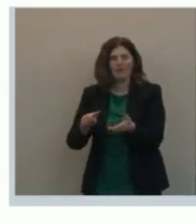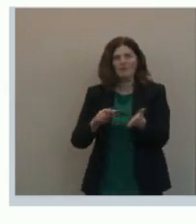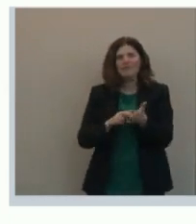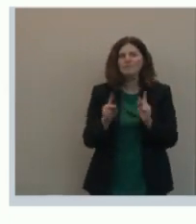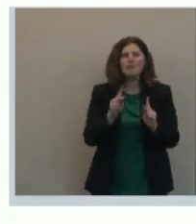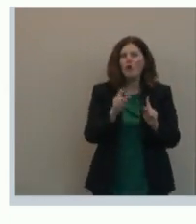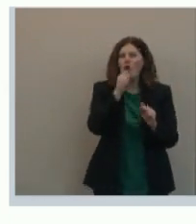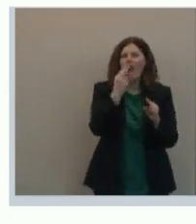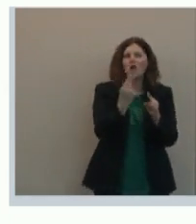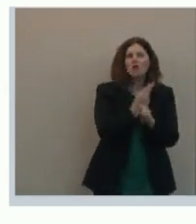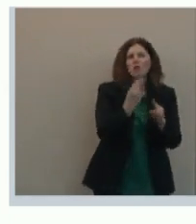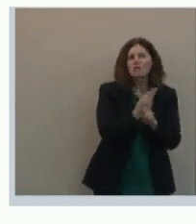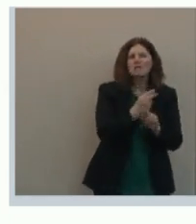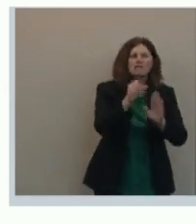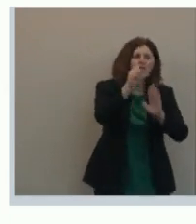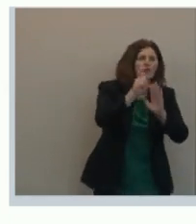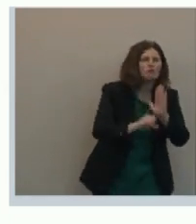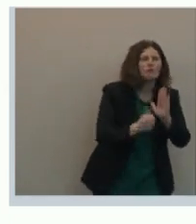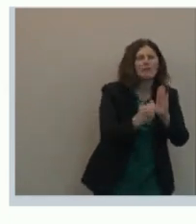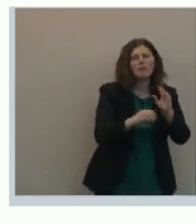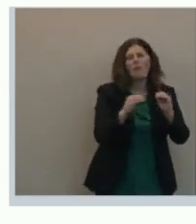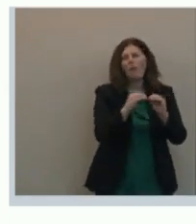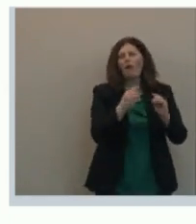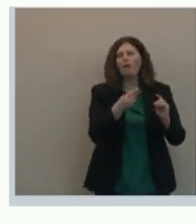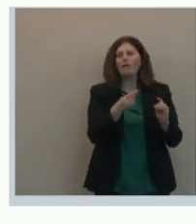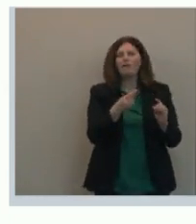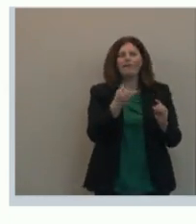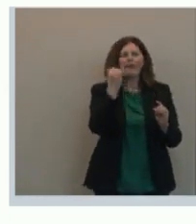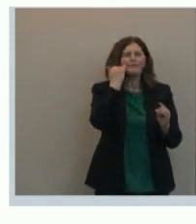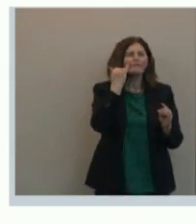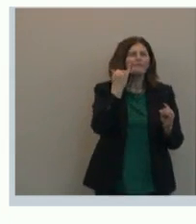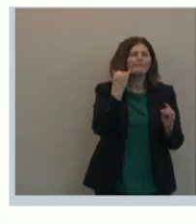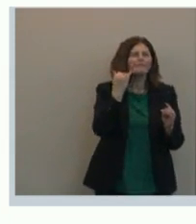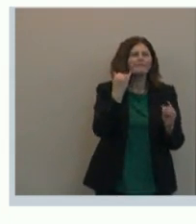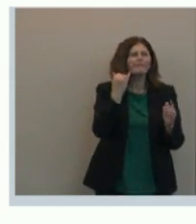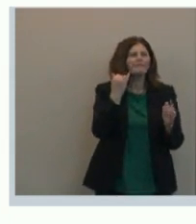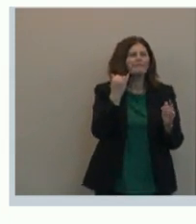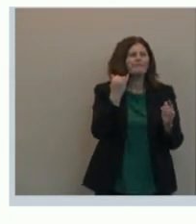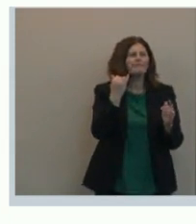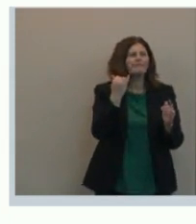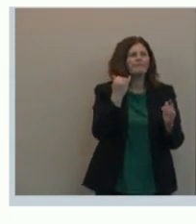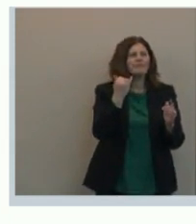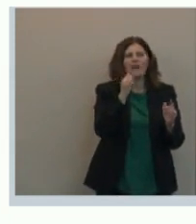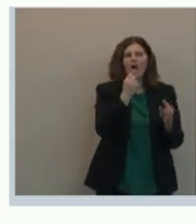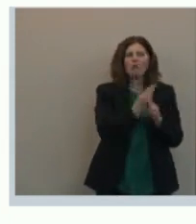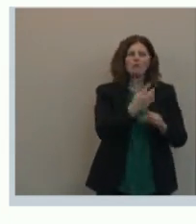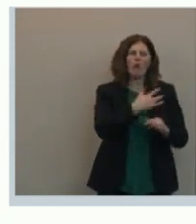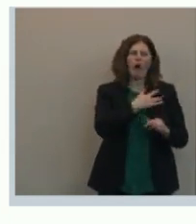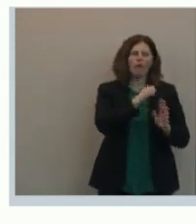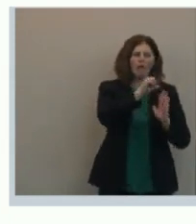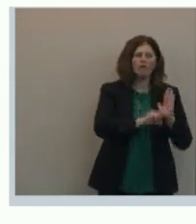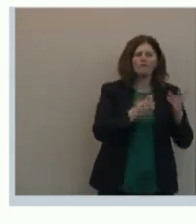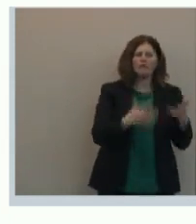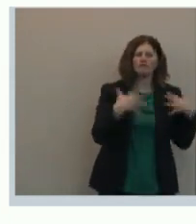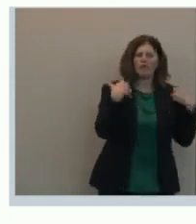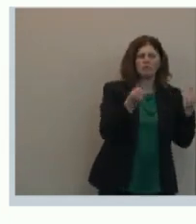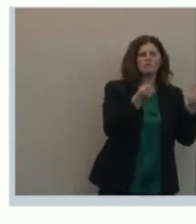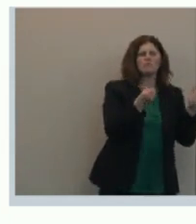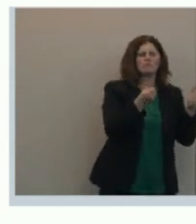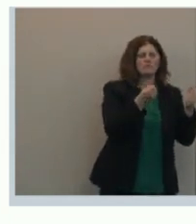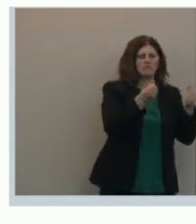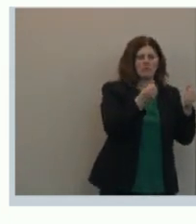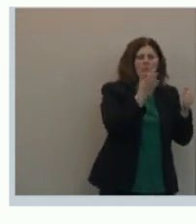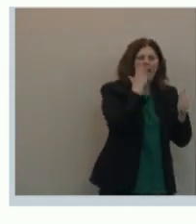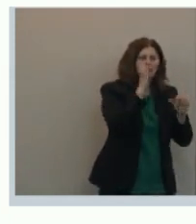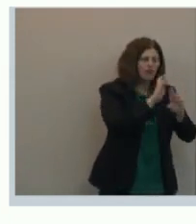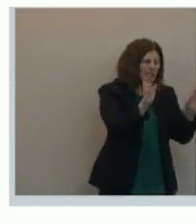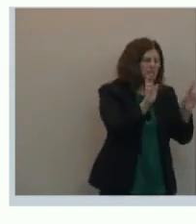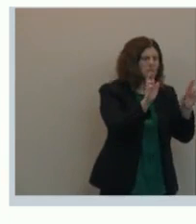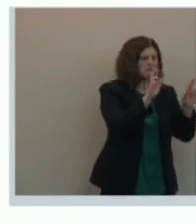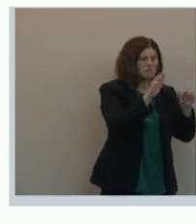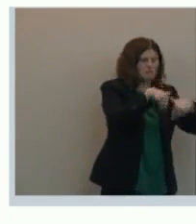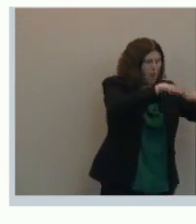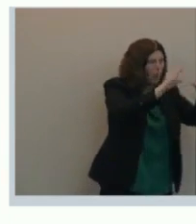WHAT YOU ARE SEEING IS NUMBER OF OCCUPIED ICU BEDS IS GOING DOWN WE ARE NO LONGER DOING ELECTIVE SURGERY SO PEOPLE WHO MAY HAVE HAD A HEART OPERATION NO LONGER